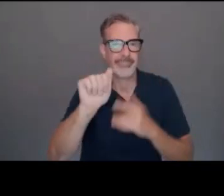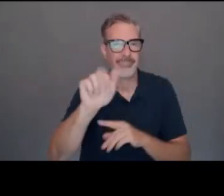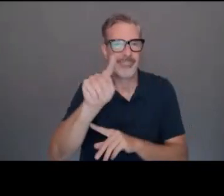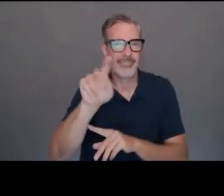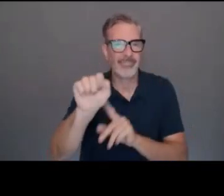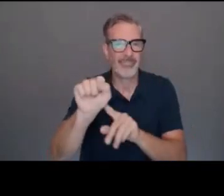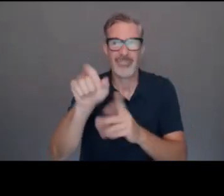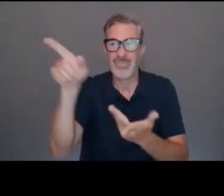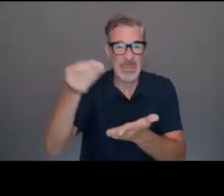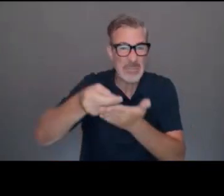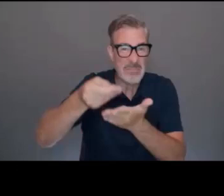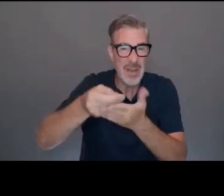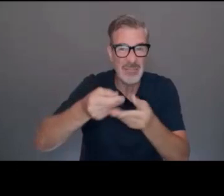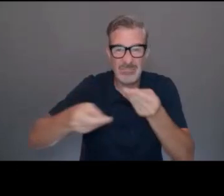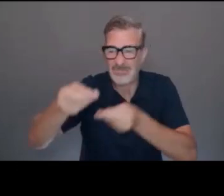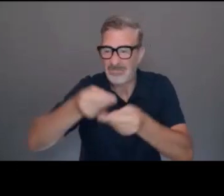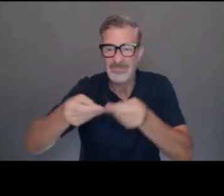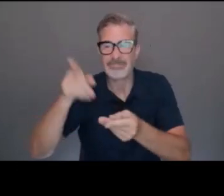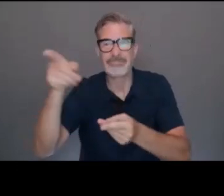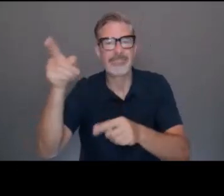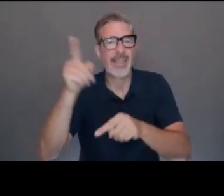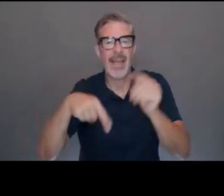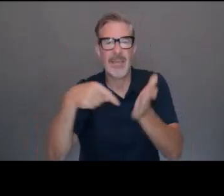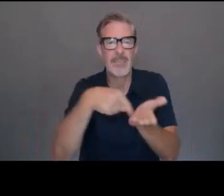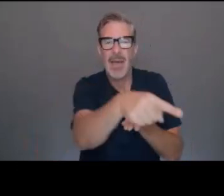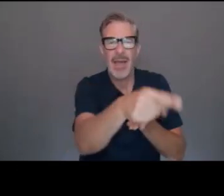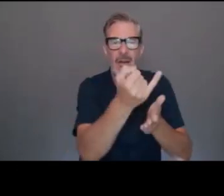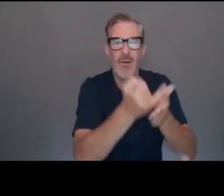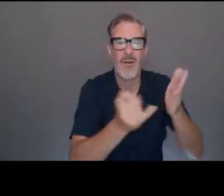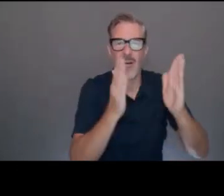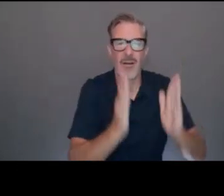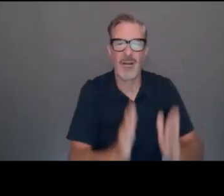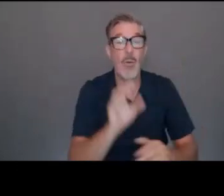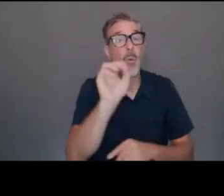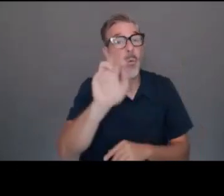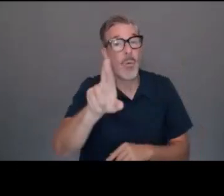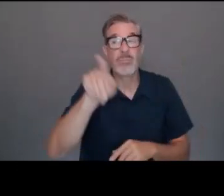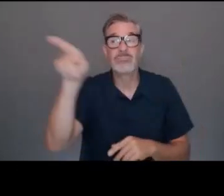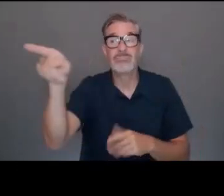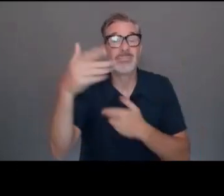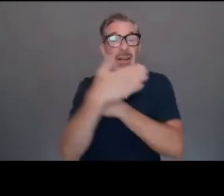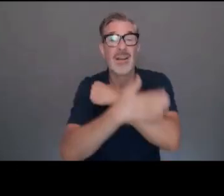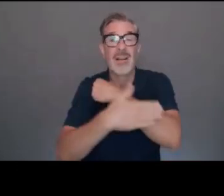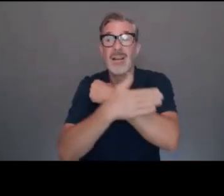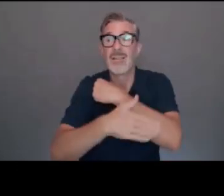fees, or countries that have restrictions about paying artist fees to international artists.